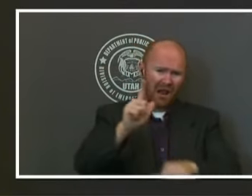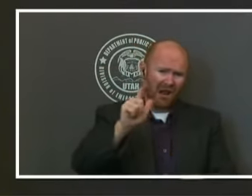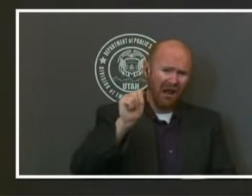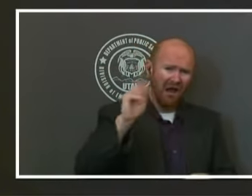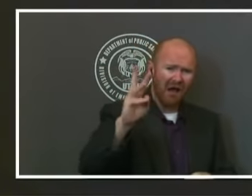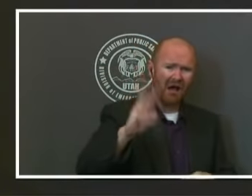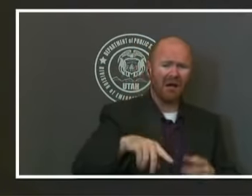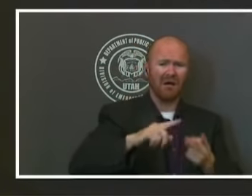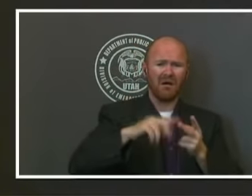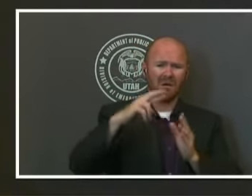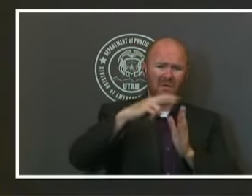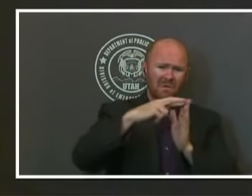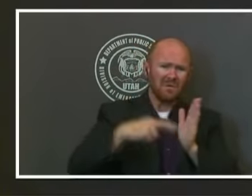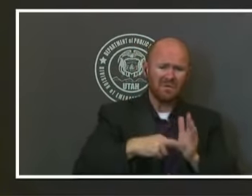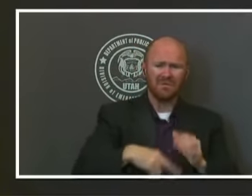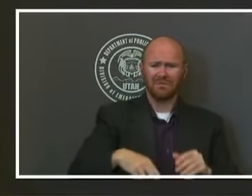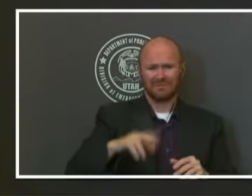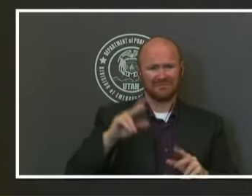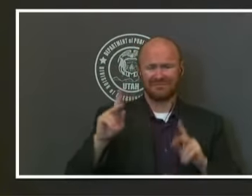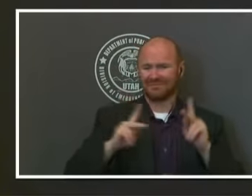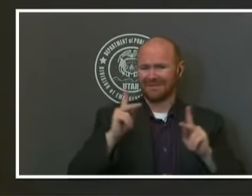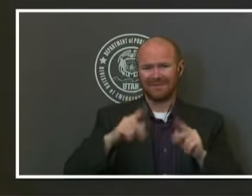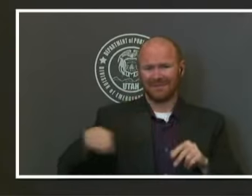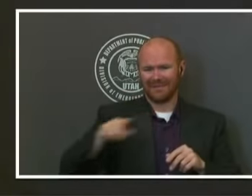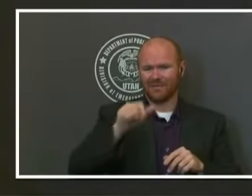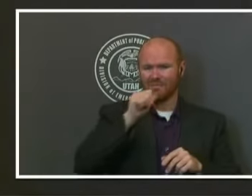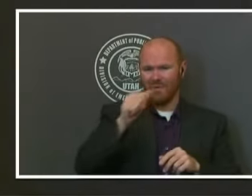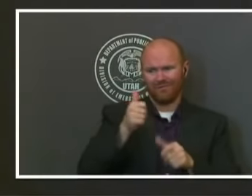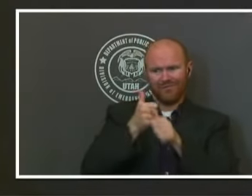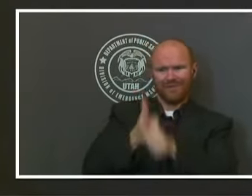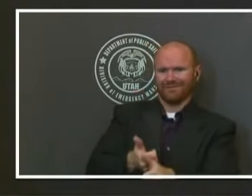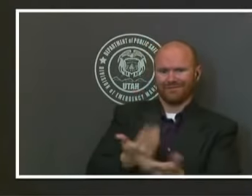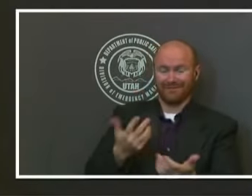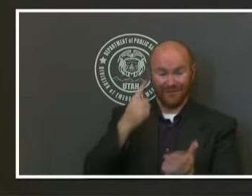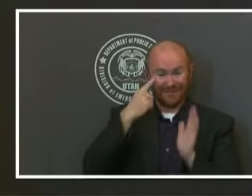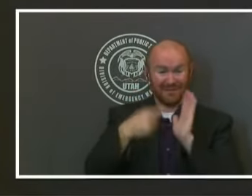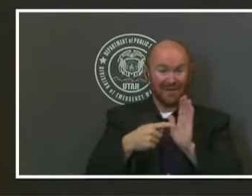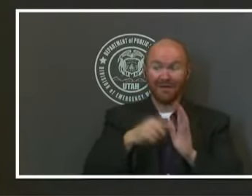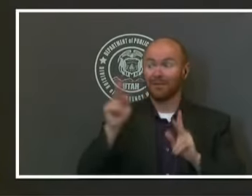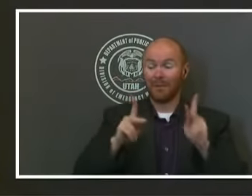speed limit all the time we have actions people where to seat